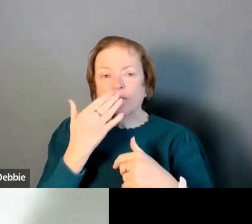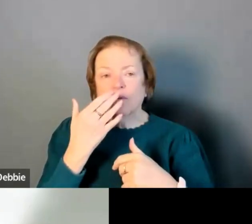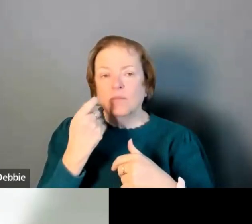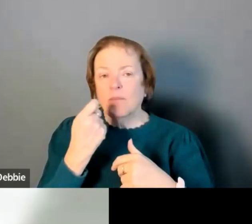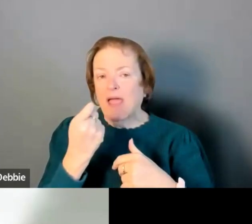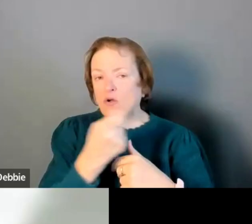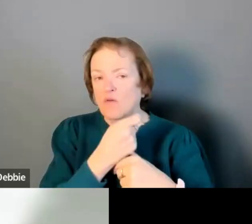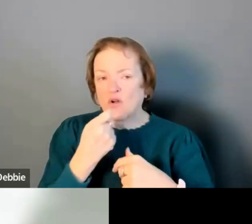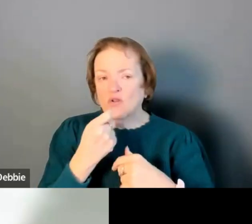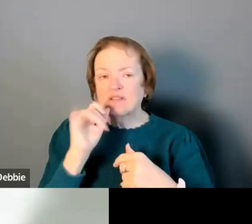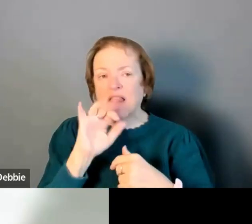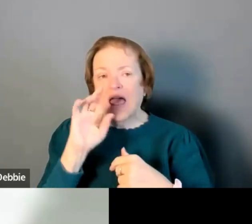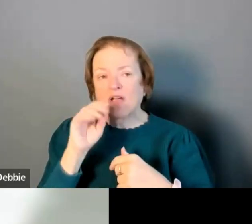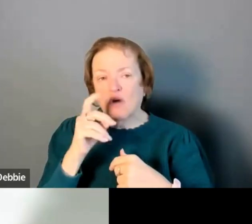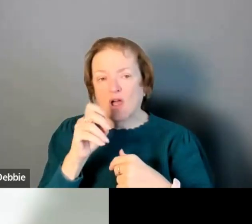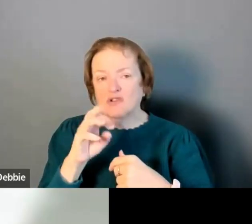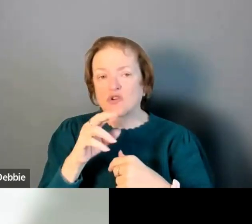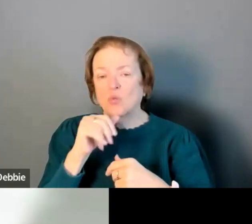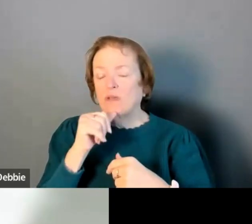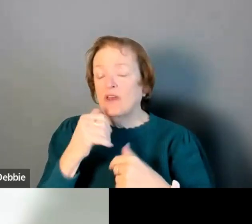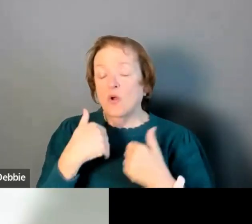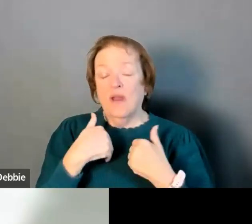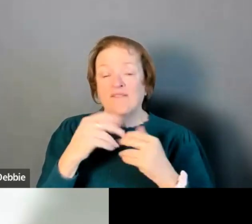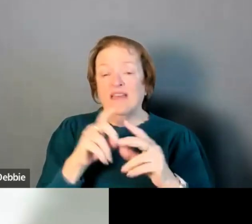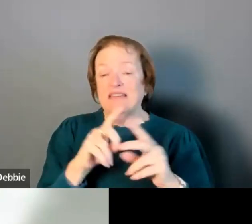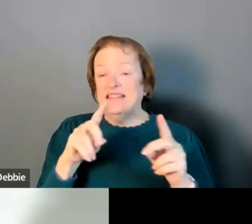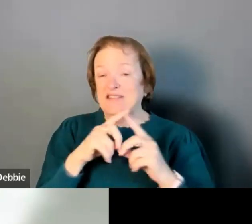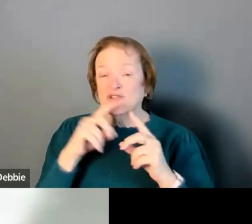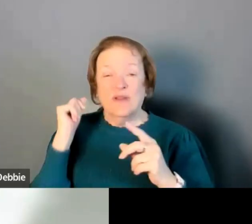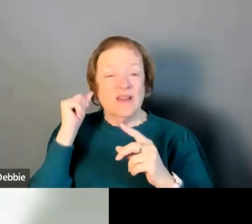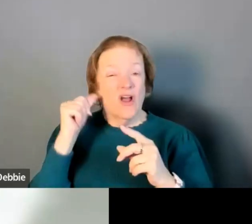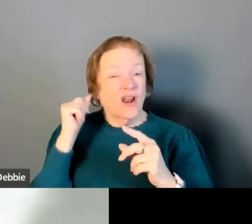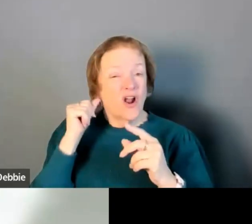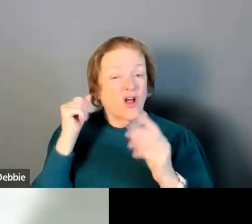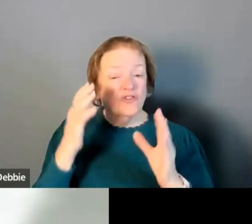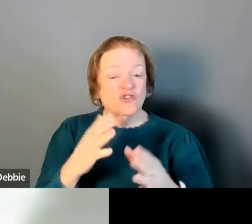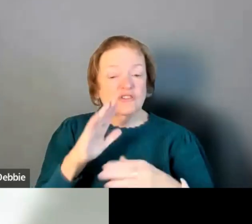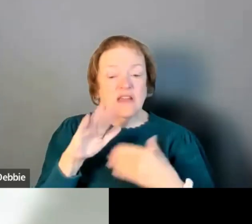We do not have a district audiologist, and all the students is personally owned.